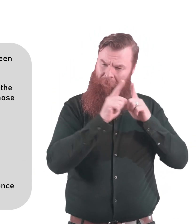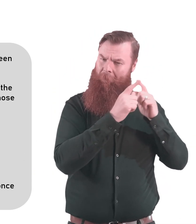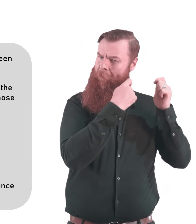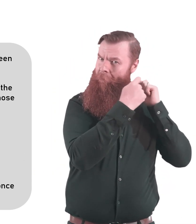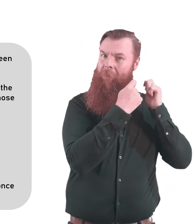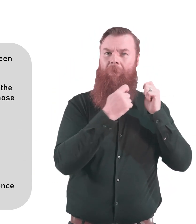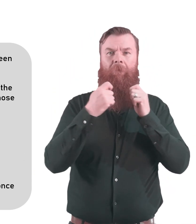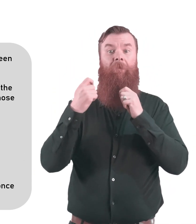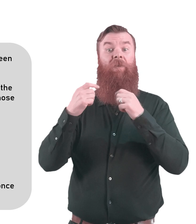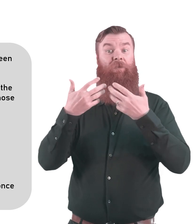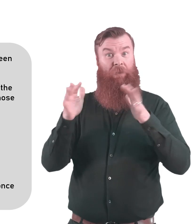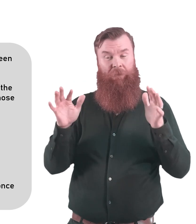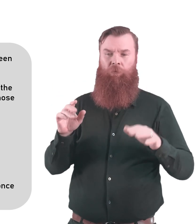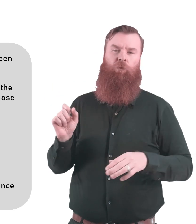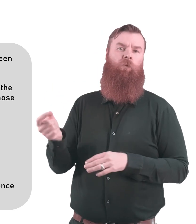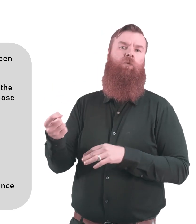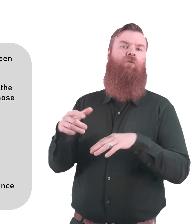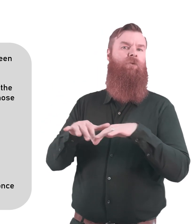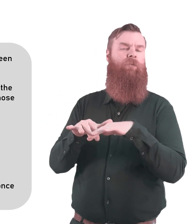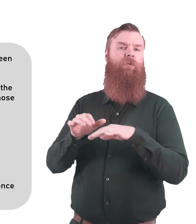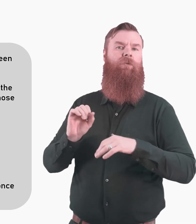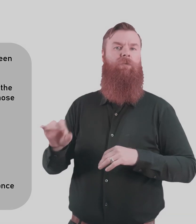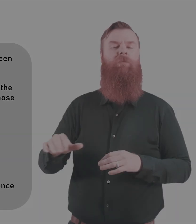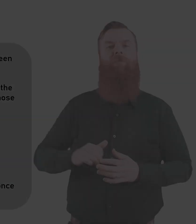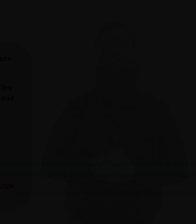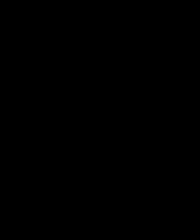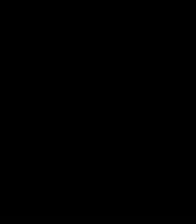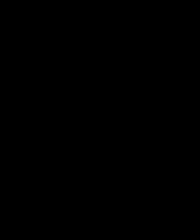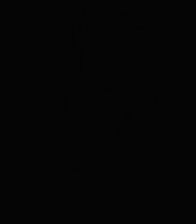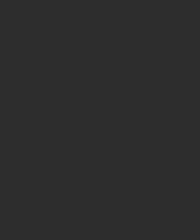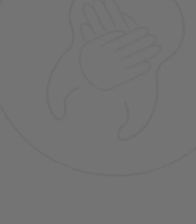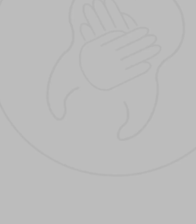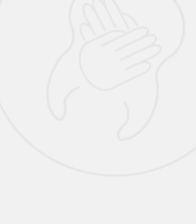Throw the piece of floss away once you are finished.